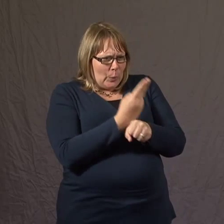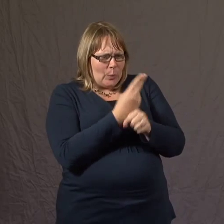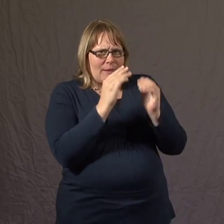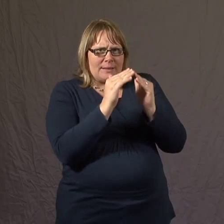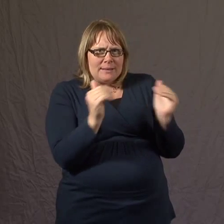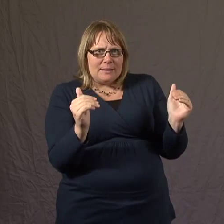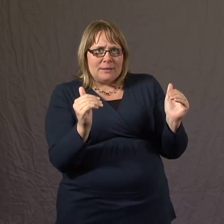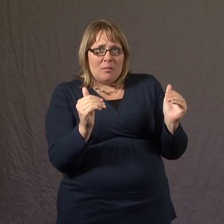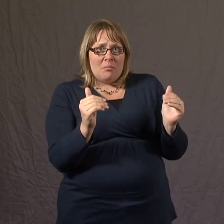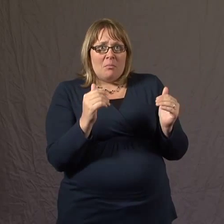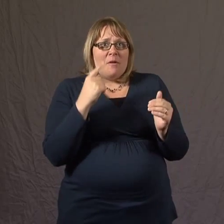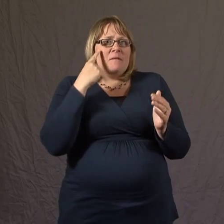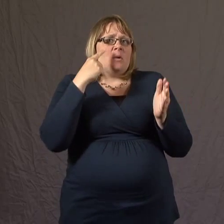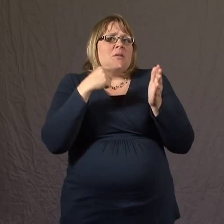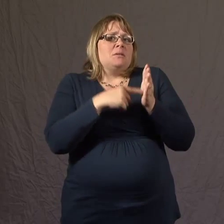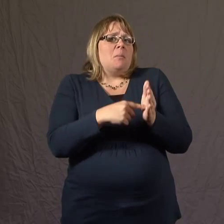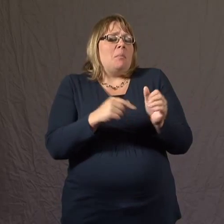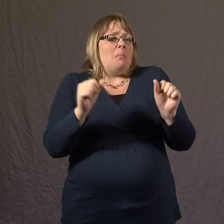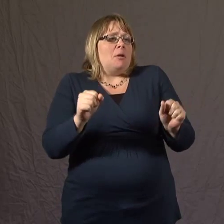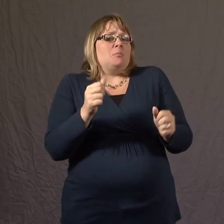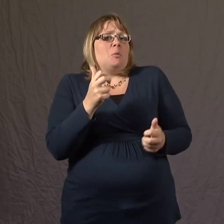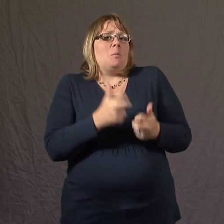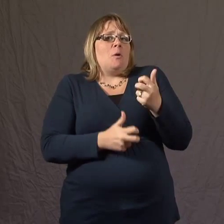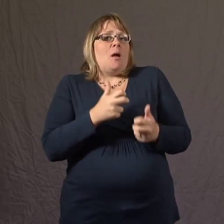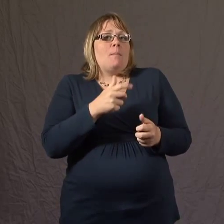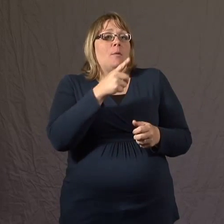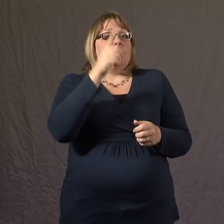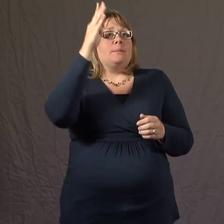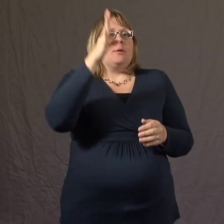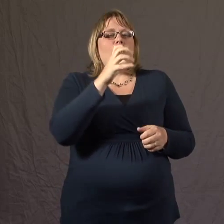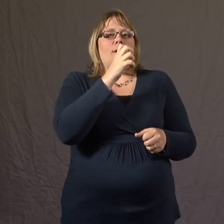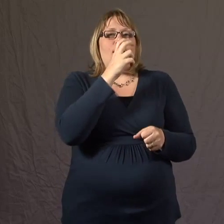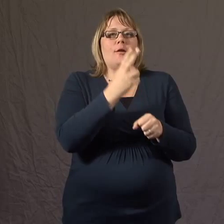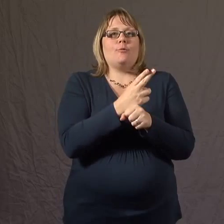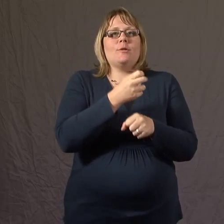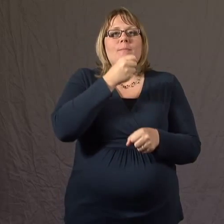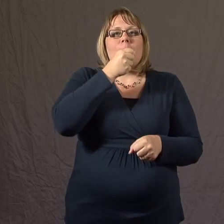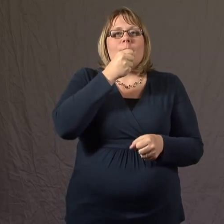the system was used. For example, it’s possible that the speaker may not have been using the